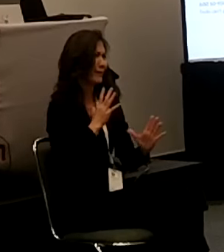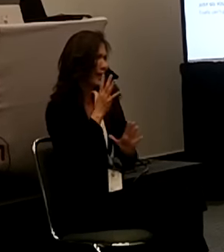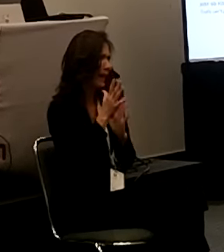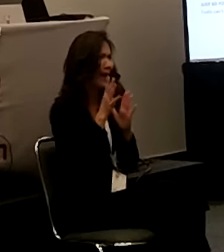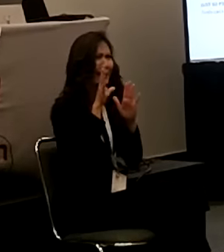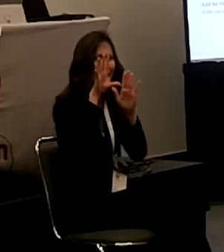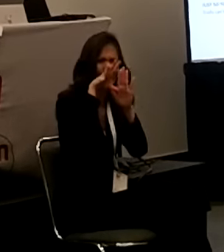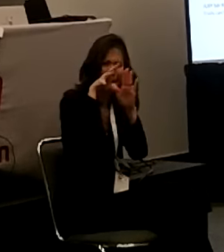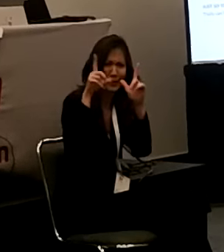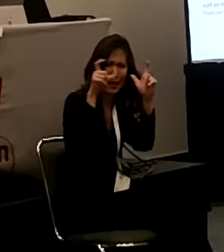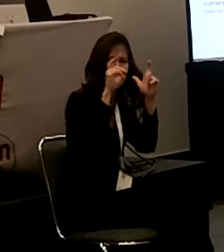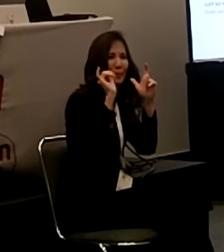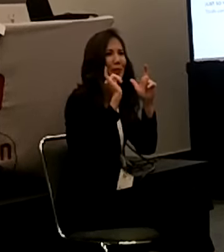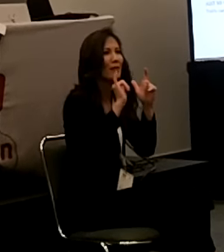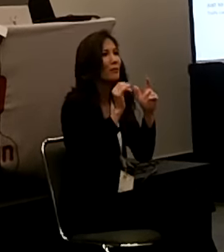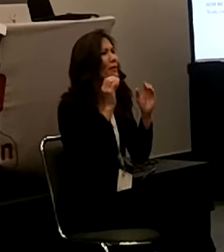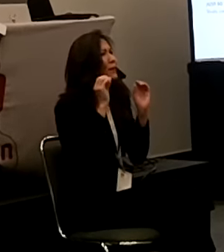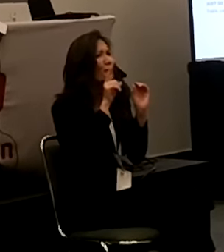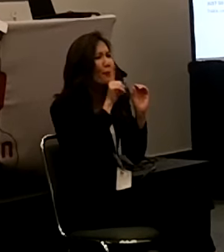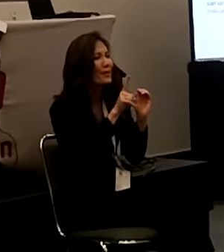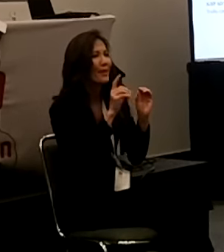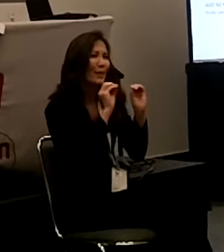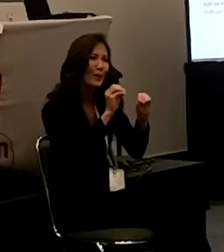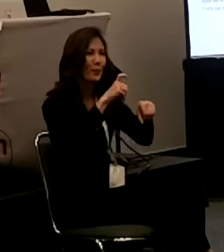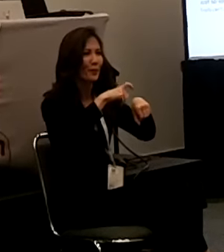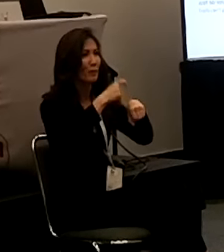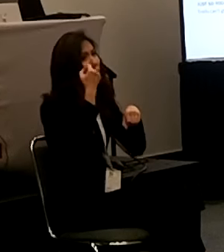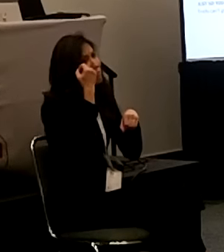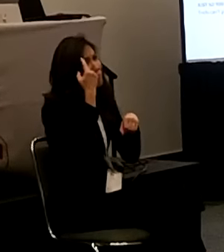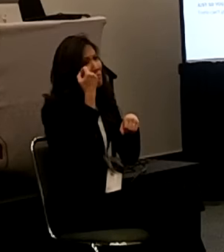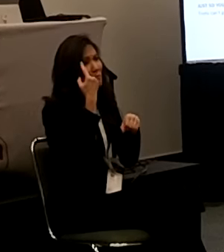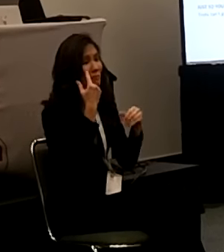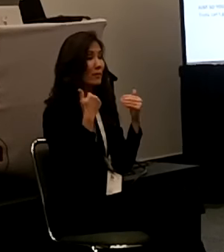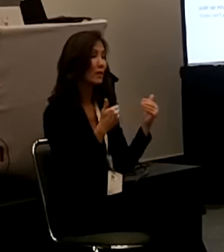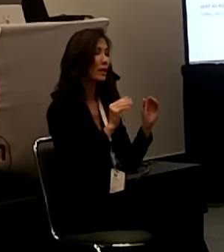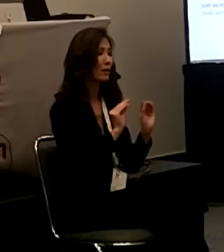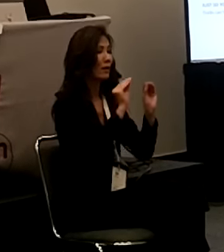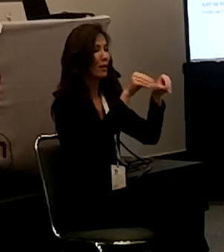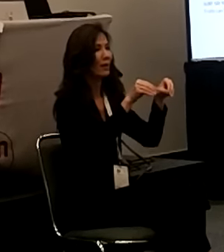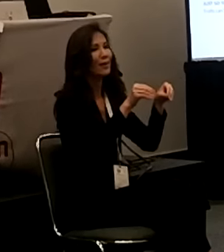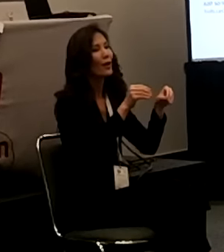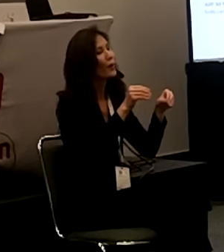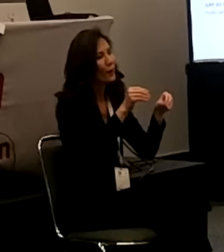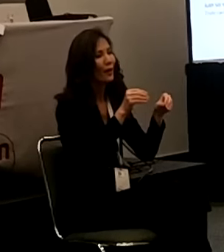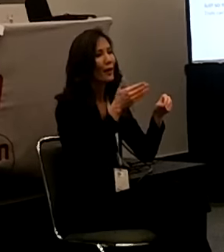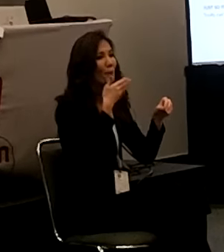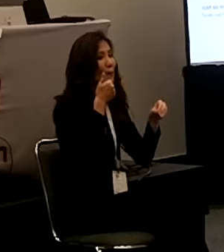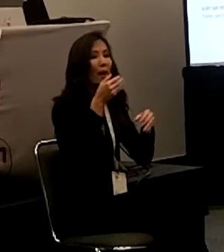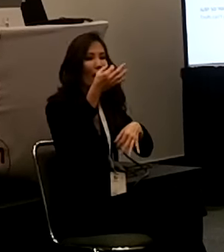But there's no time, and I get it, so that that's why the crowd sourcing is a good idea.